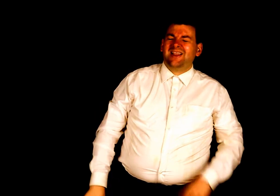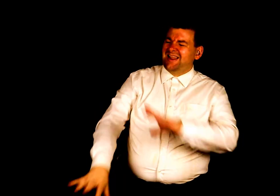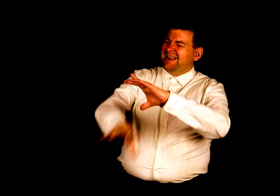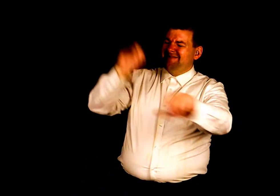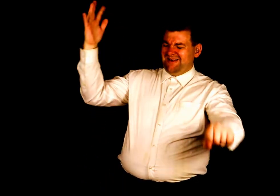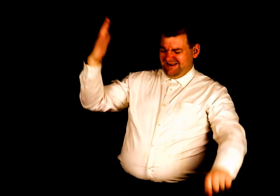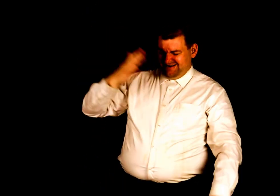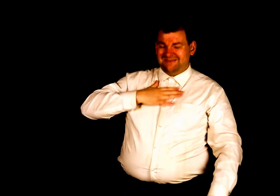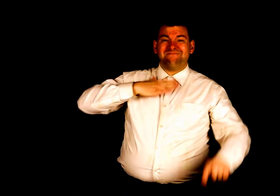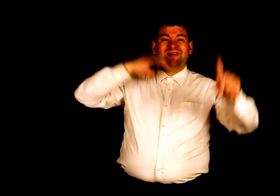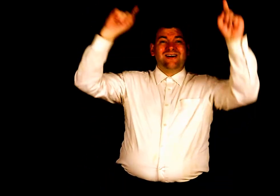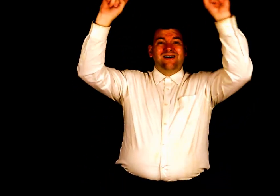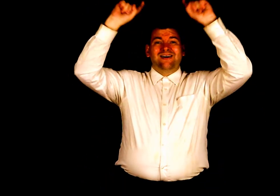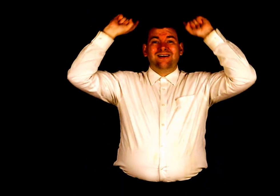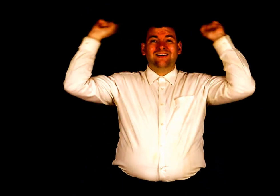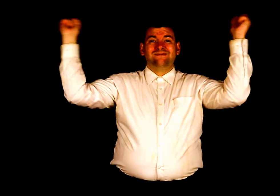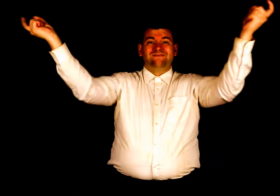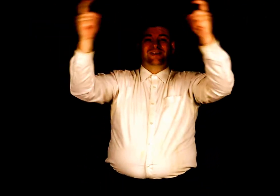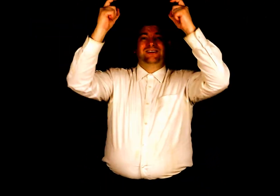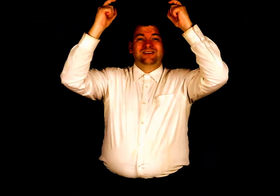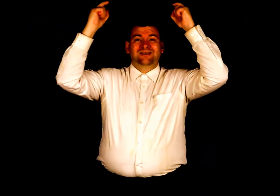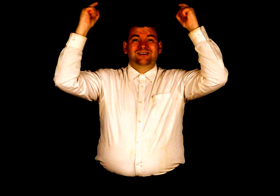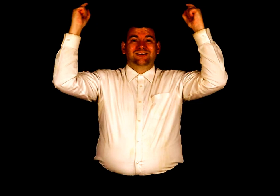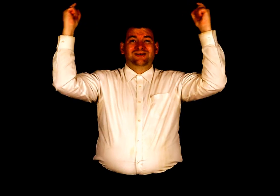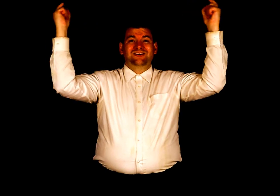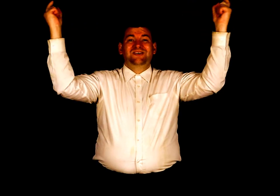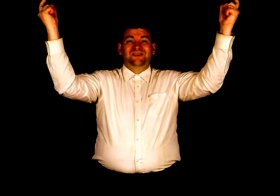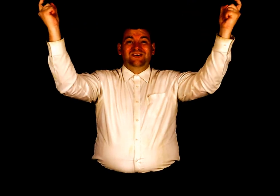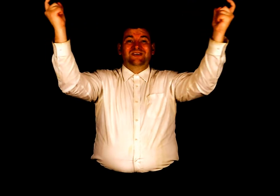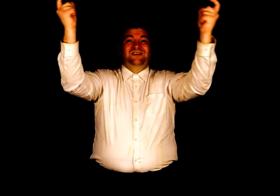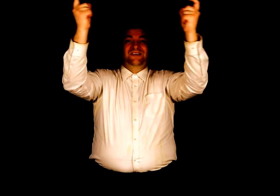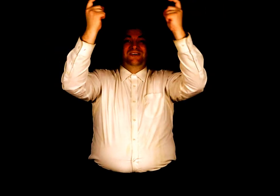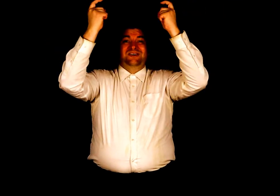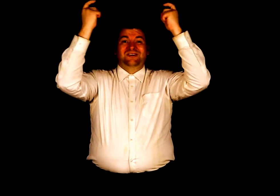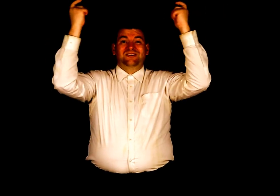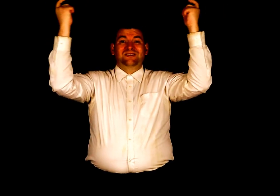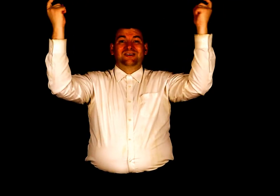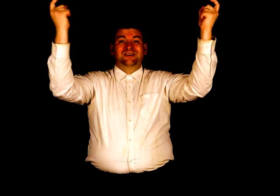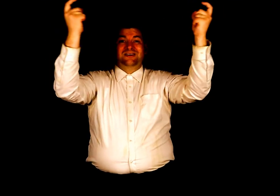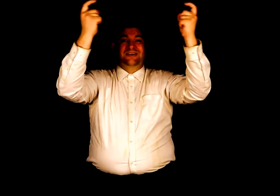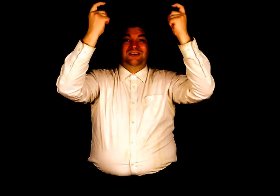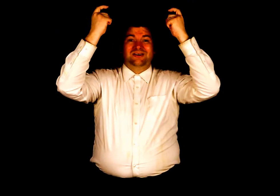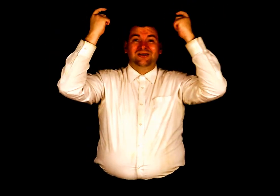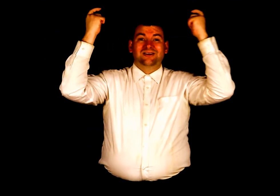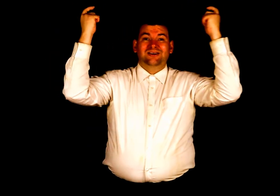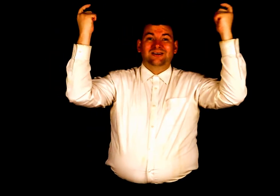came my victory.